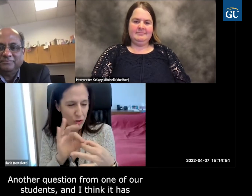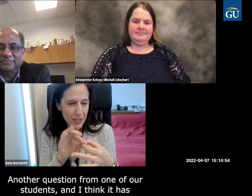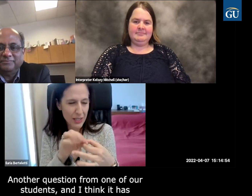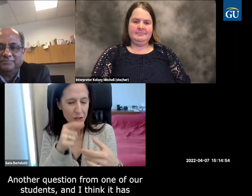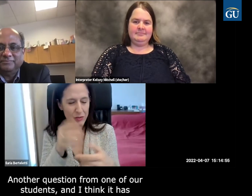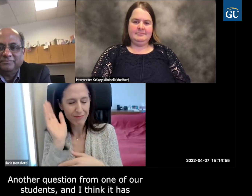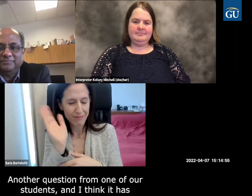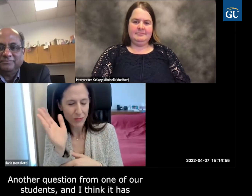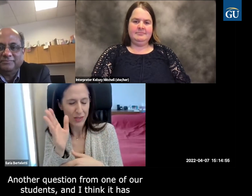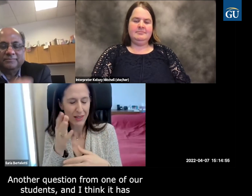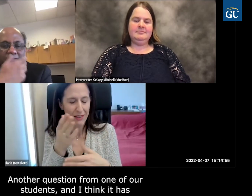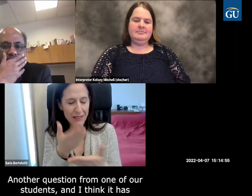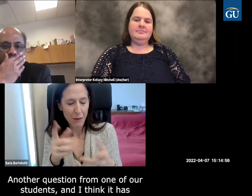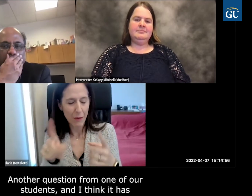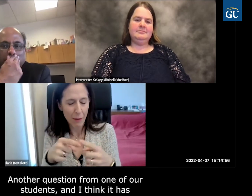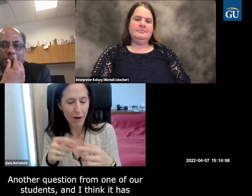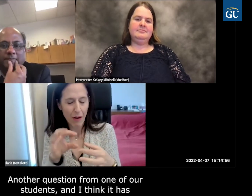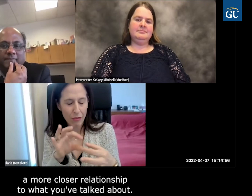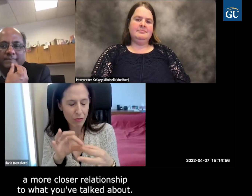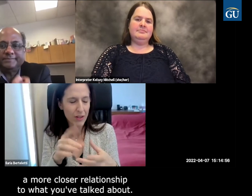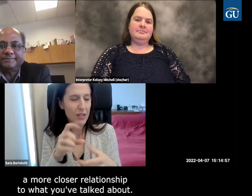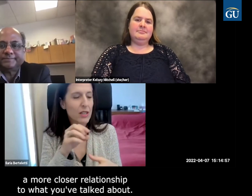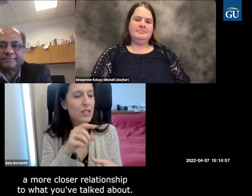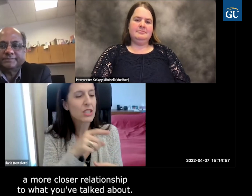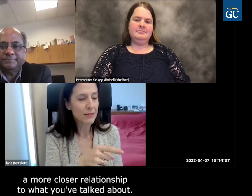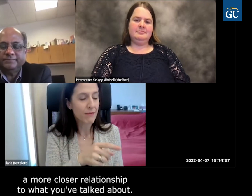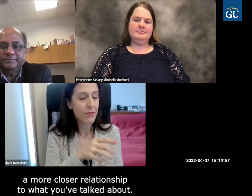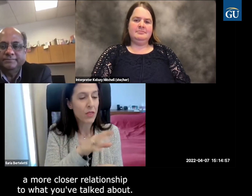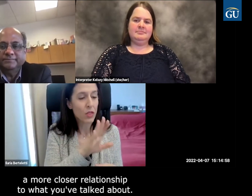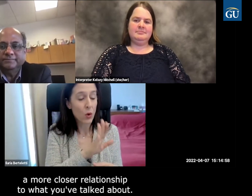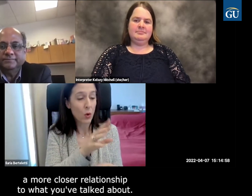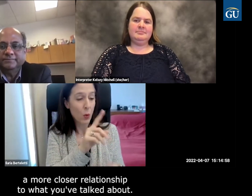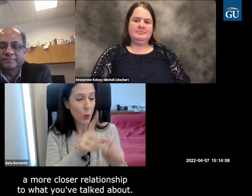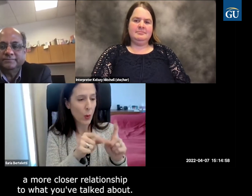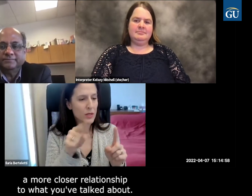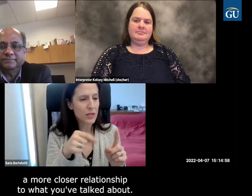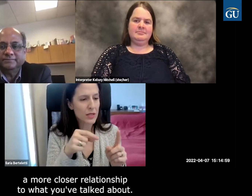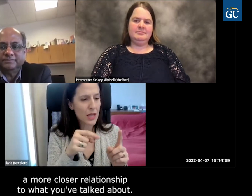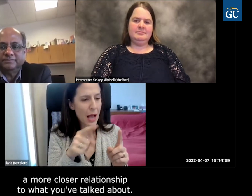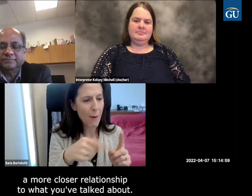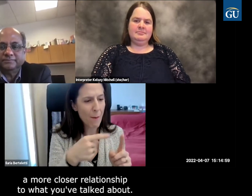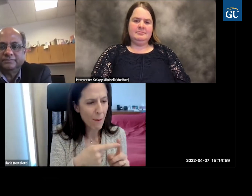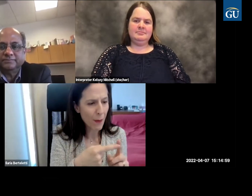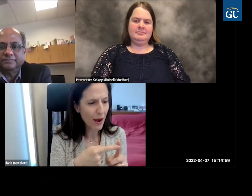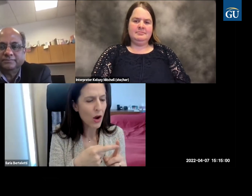and i think it has a more closer